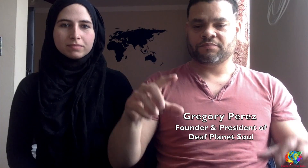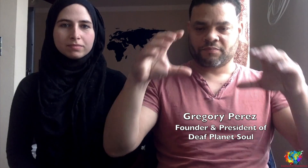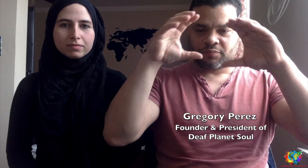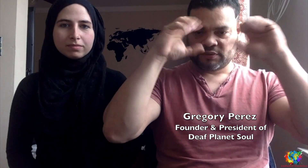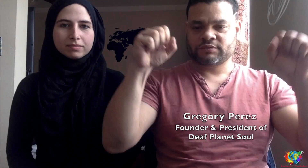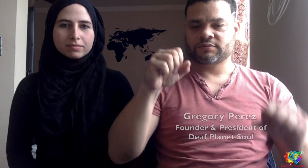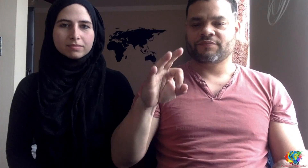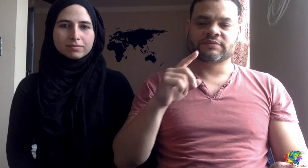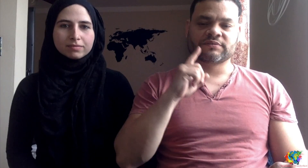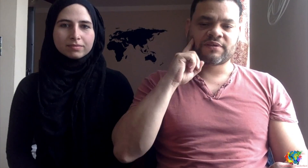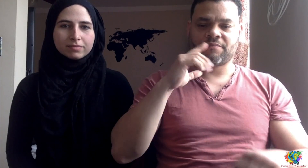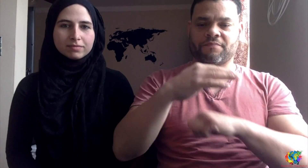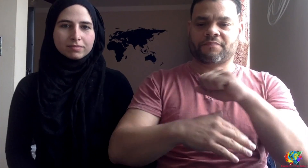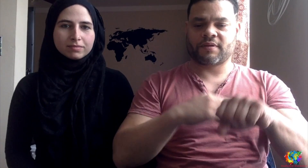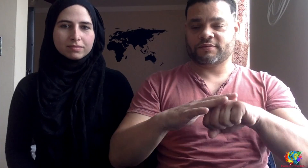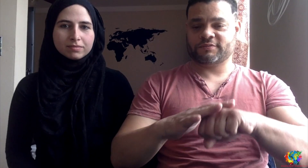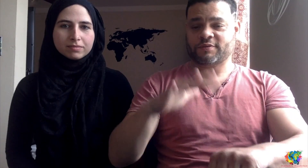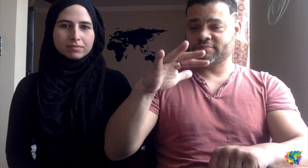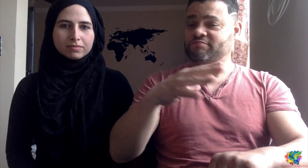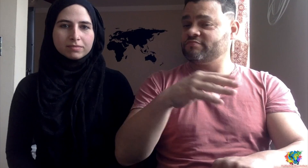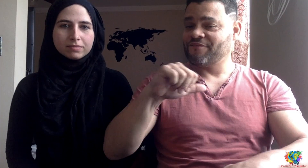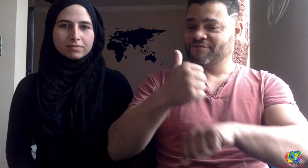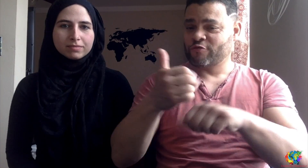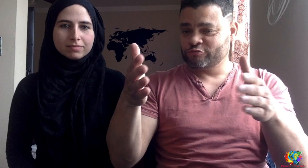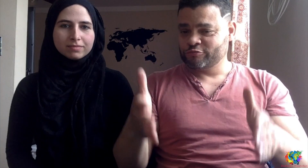I'm the President of Deaf Planet Soul and the Founder